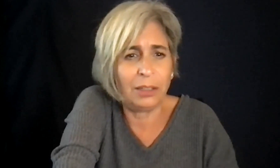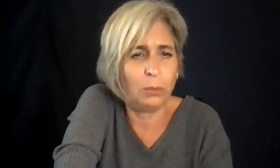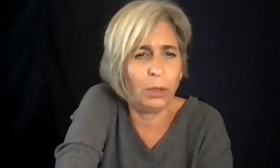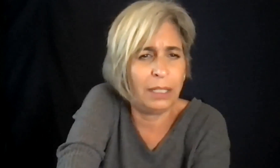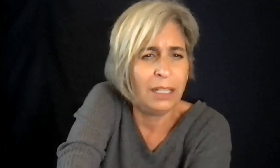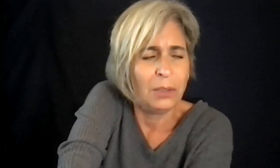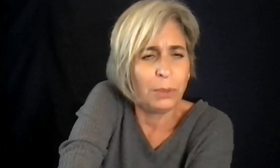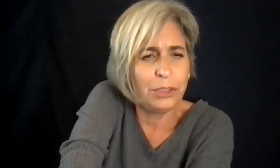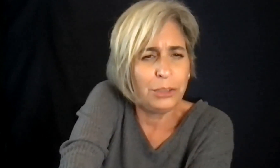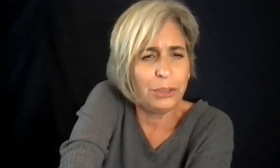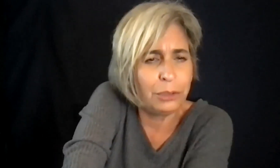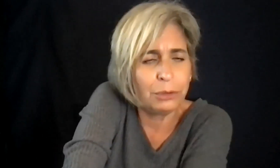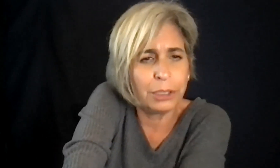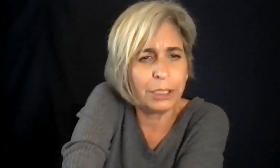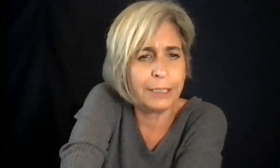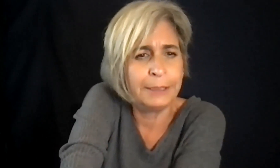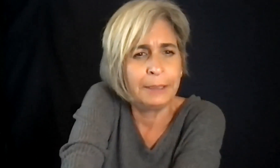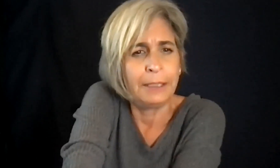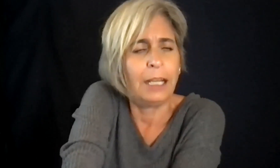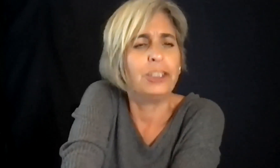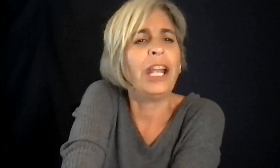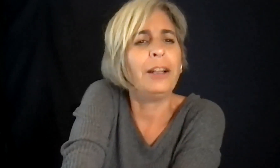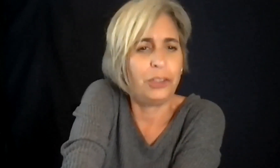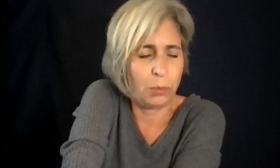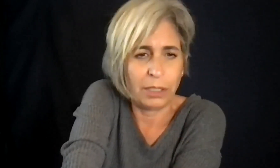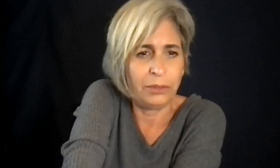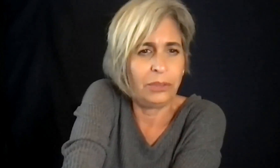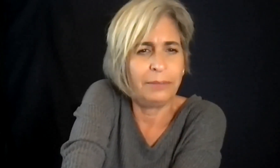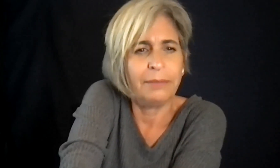and what did you feel your challenge was.